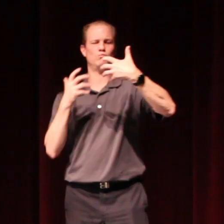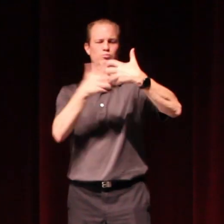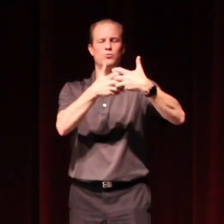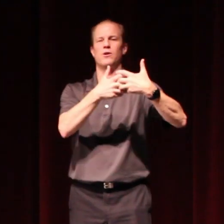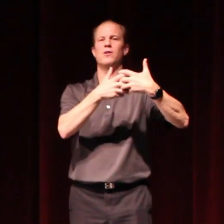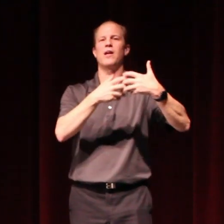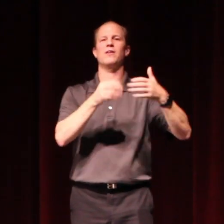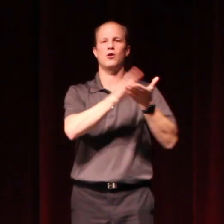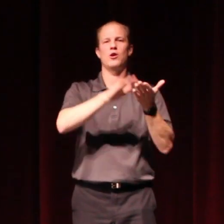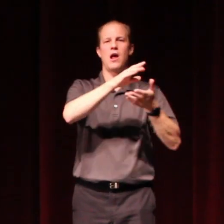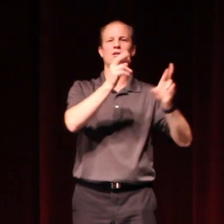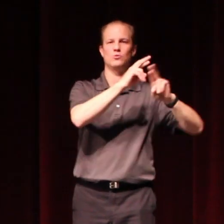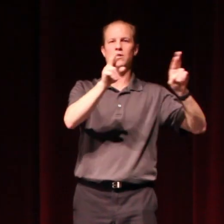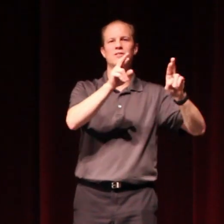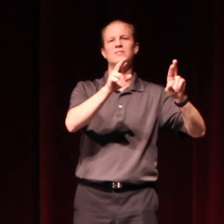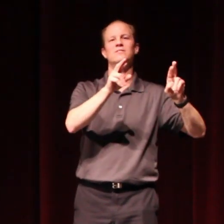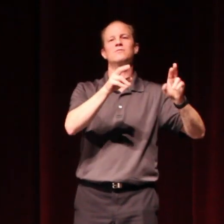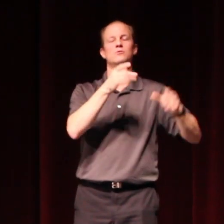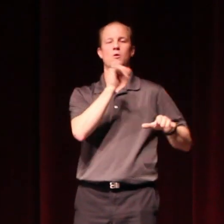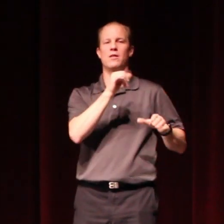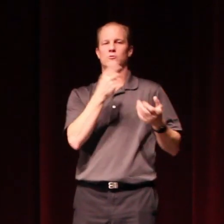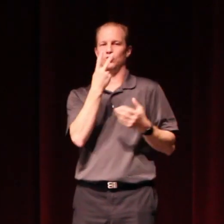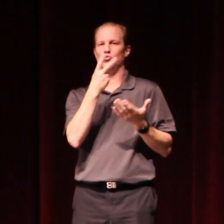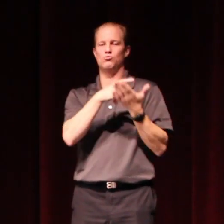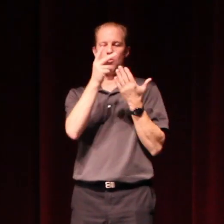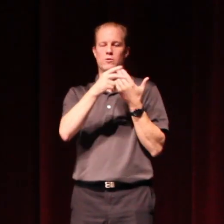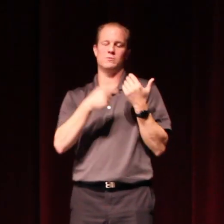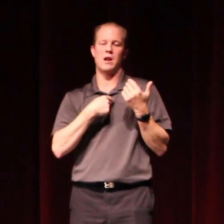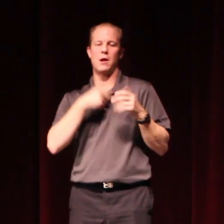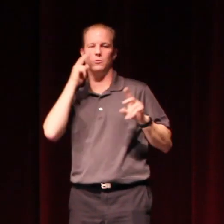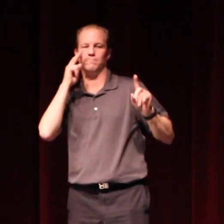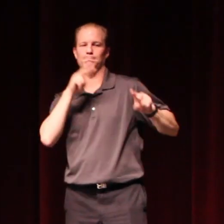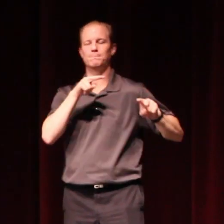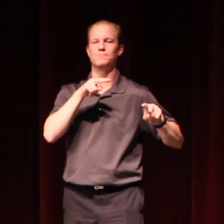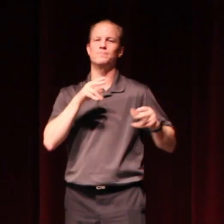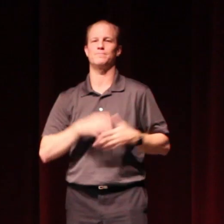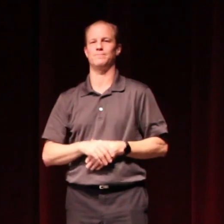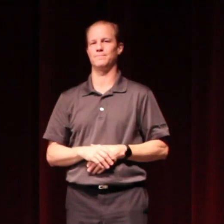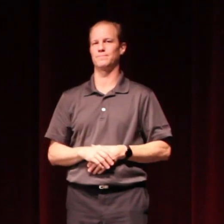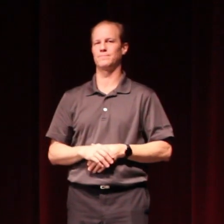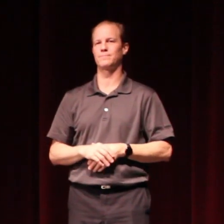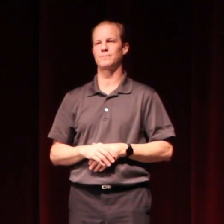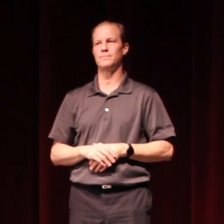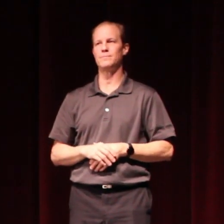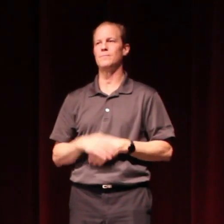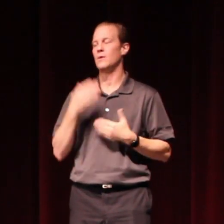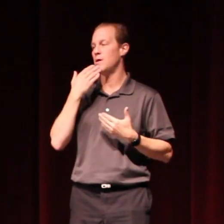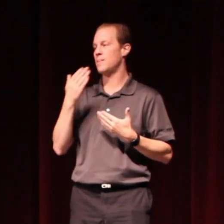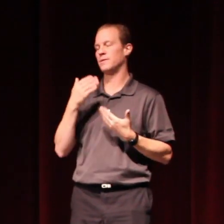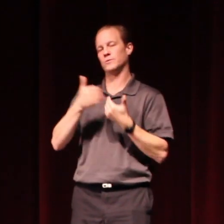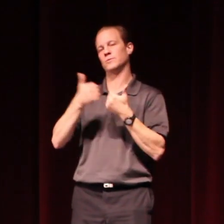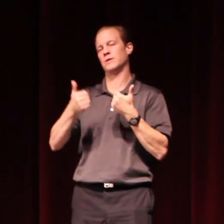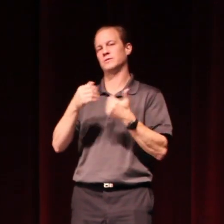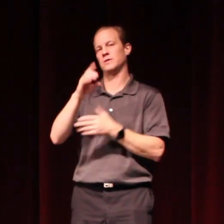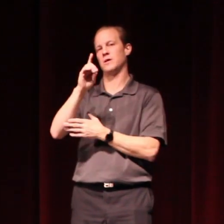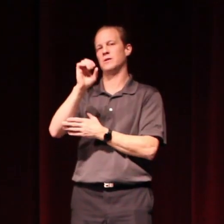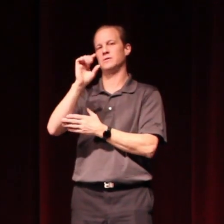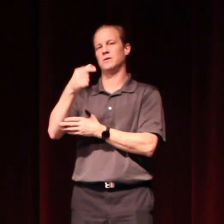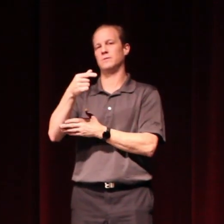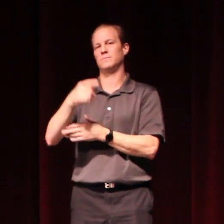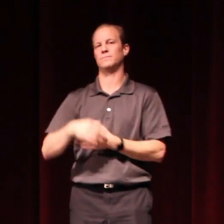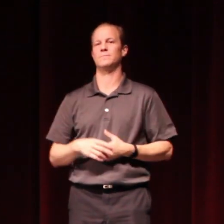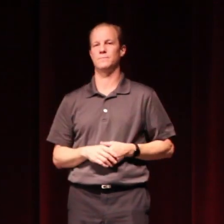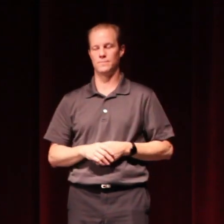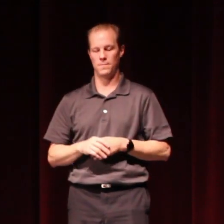are two programs that I would look into. Thank you, next we will hear from Doug Stevens.